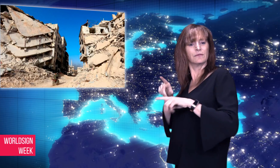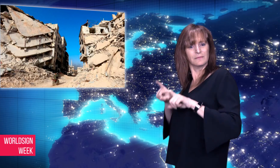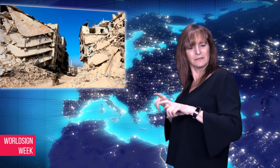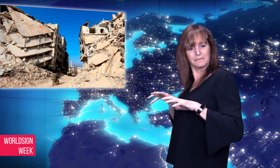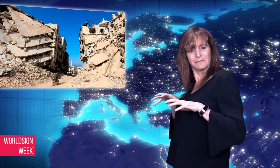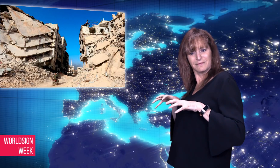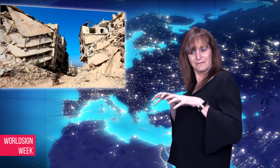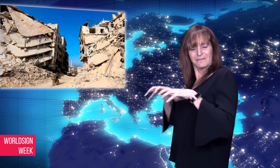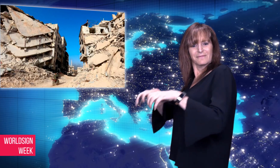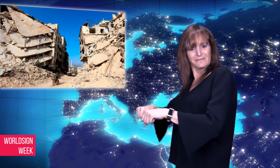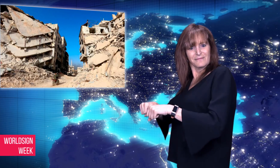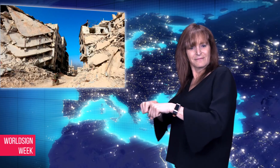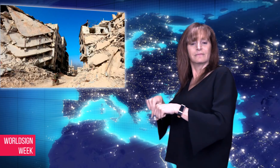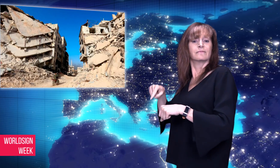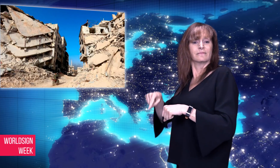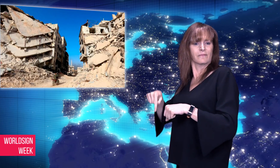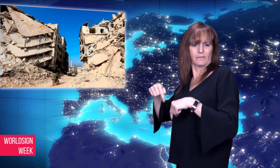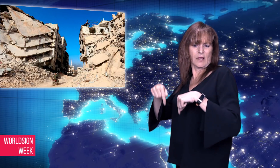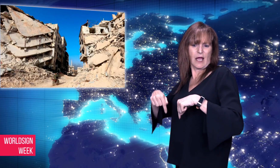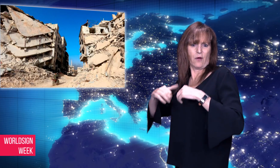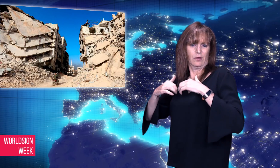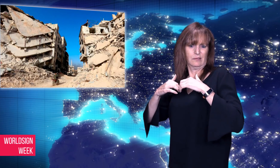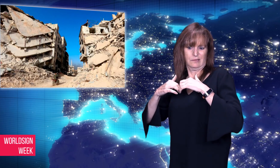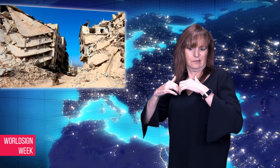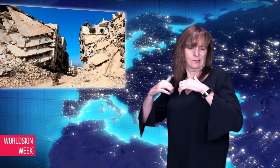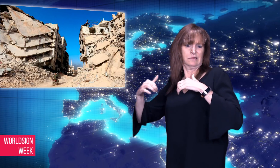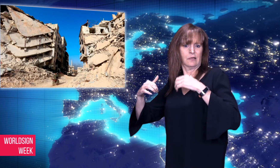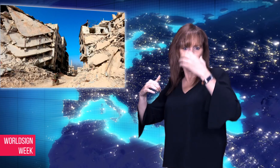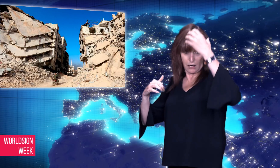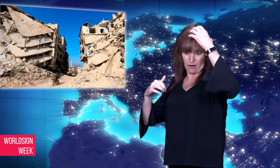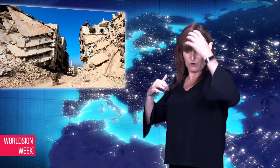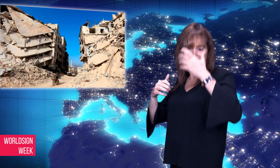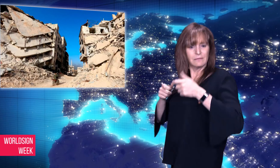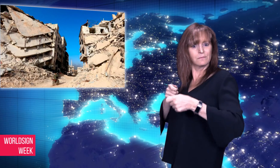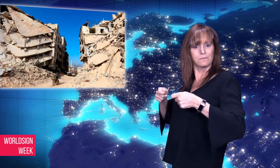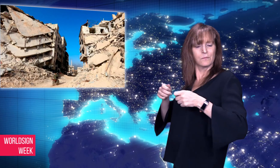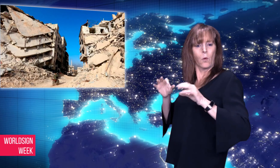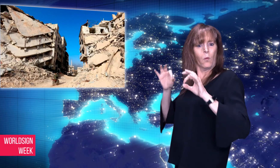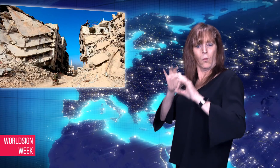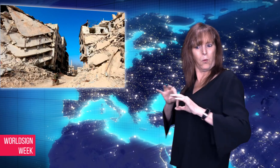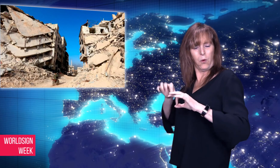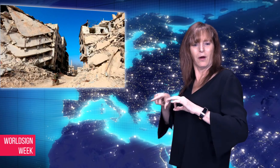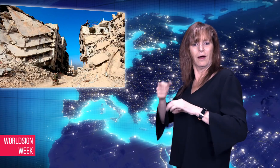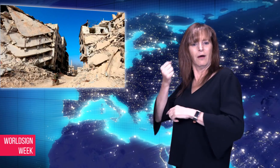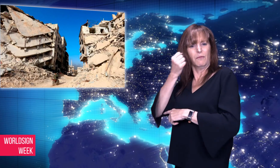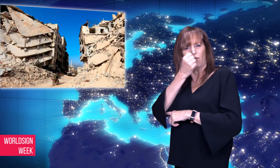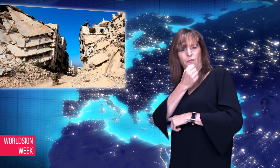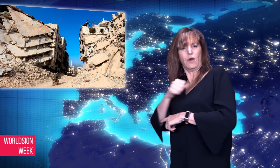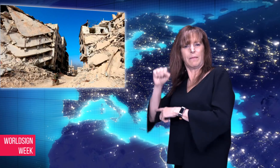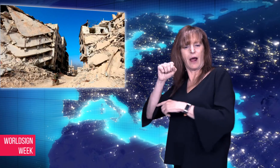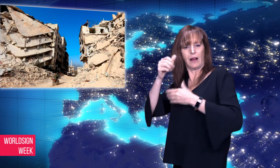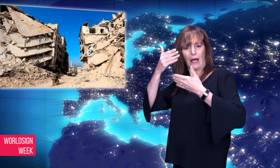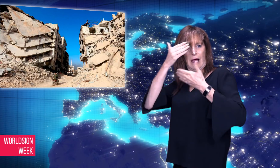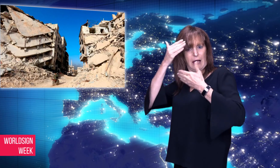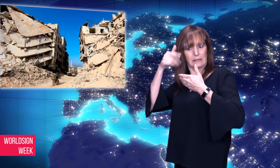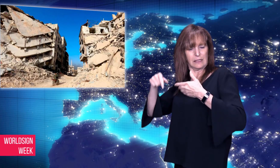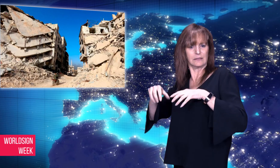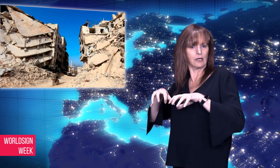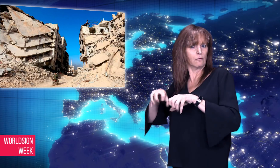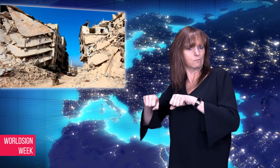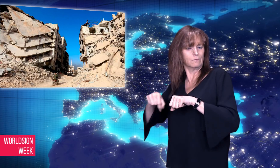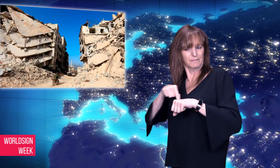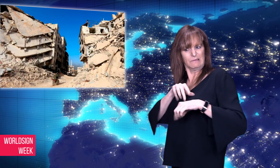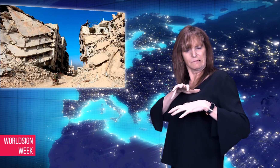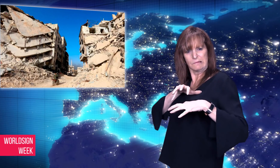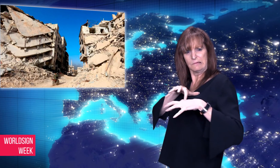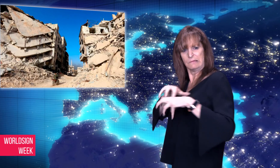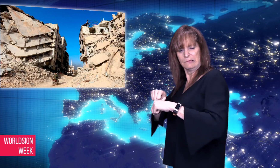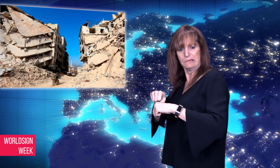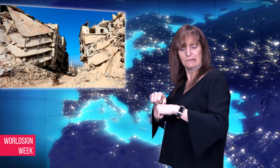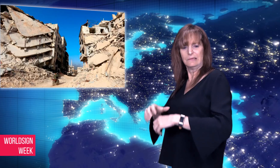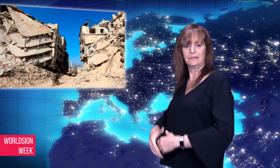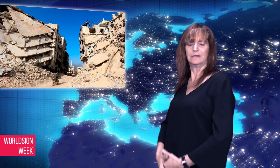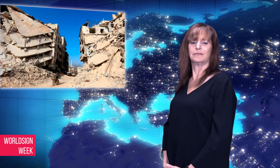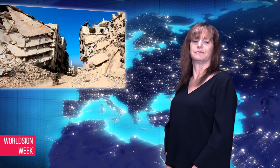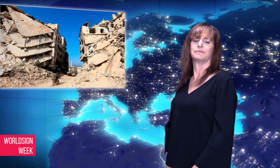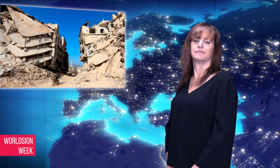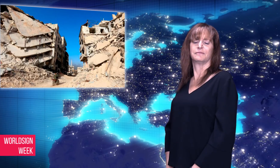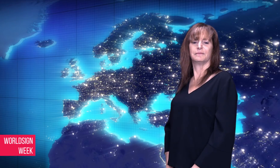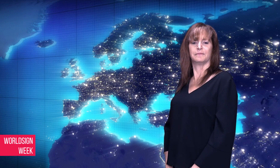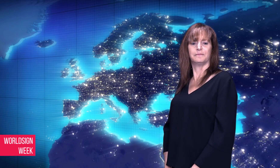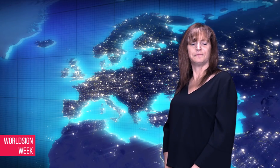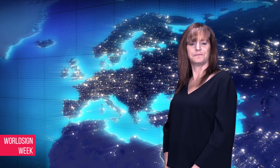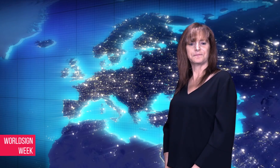the government, rebels and ISIS.